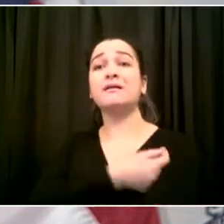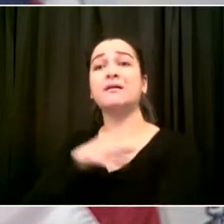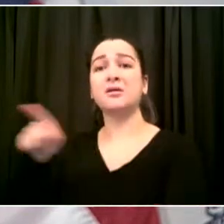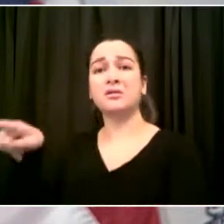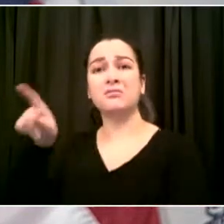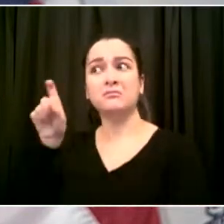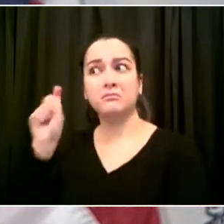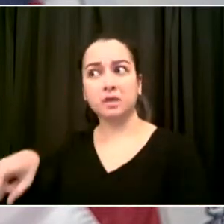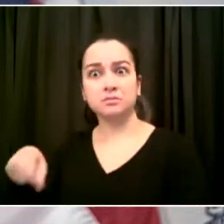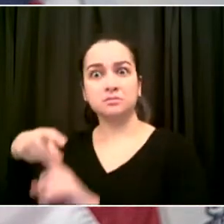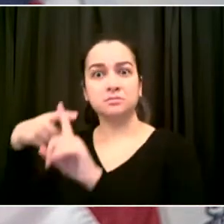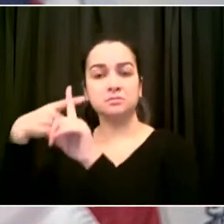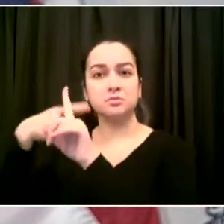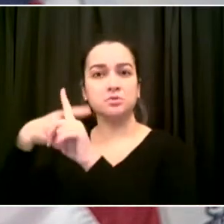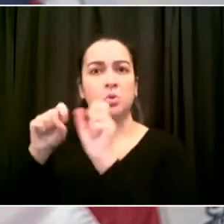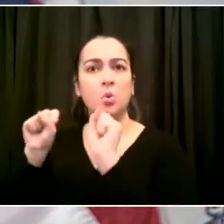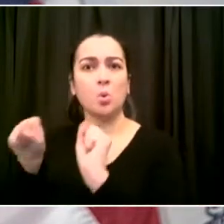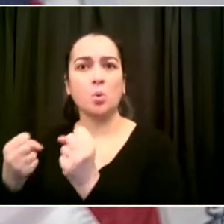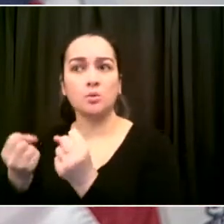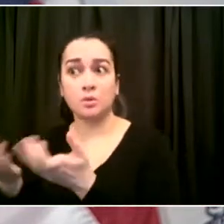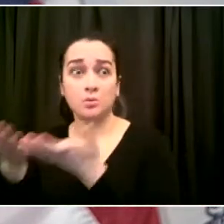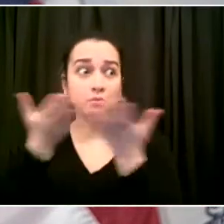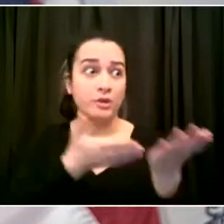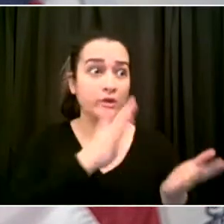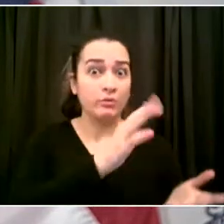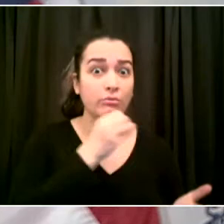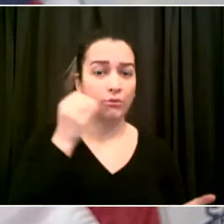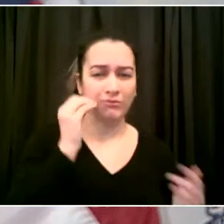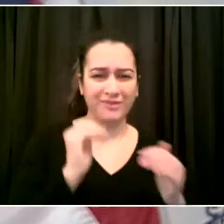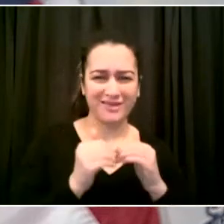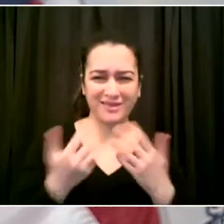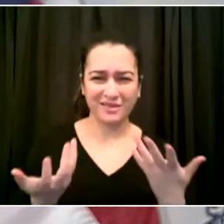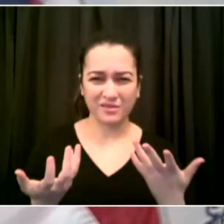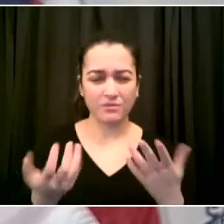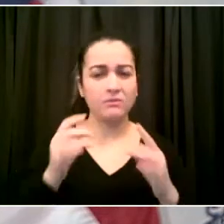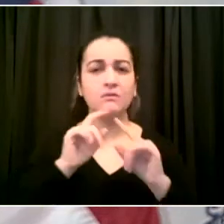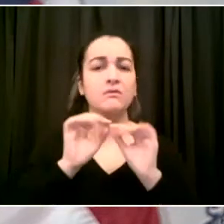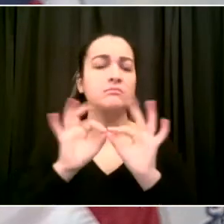REQEQUIRES INTENSIVE REFRIGERATION BUT MUCCEH ASASIER TTO DO, THINK ABOUT THE MMSIISON, YOU'VE